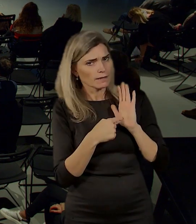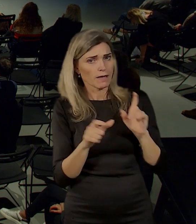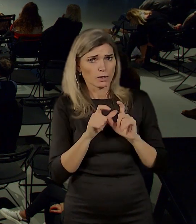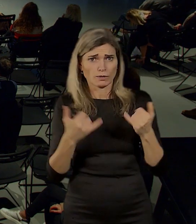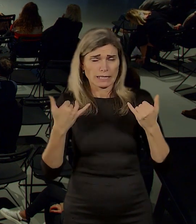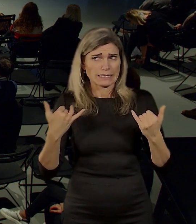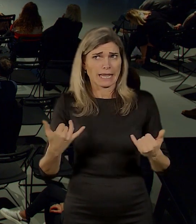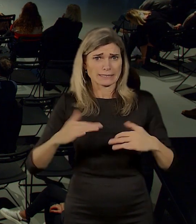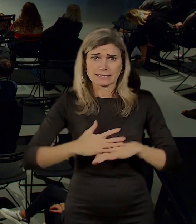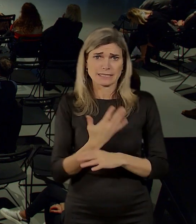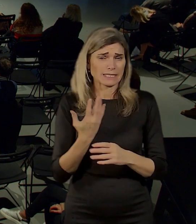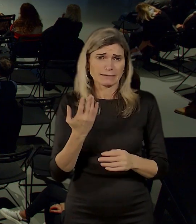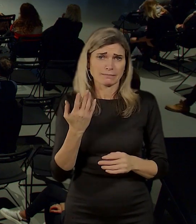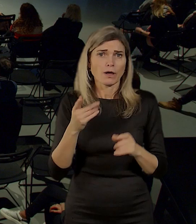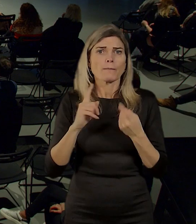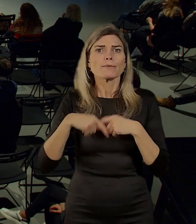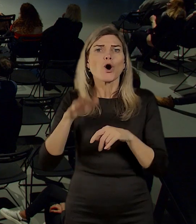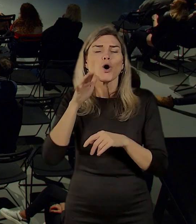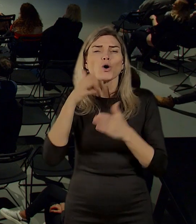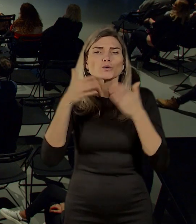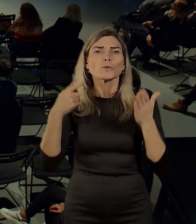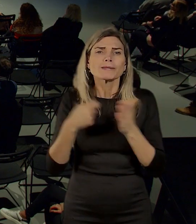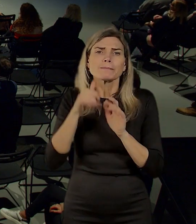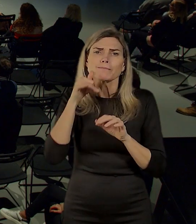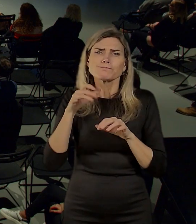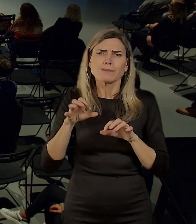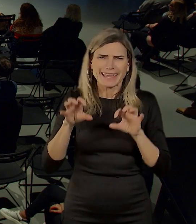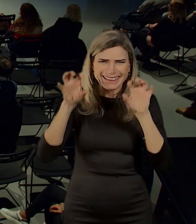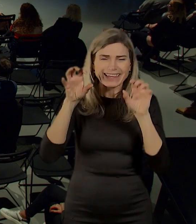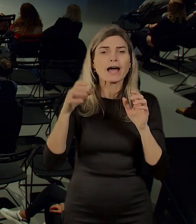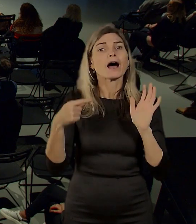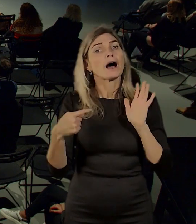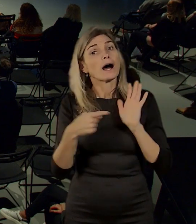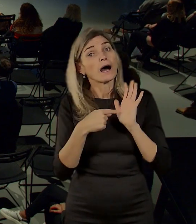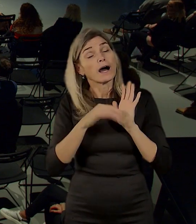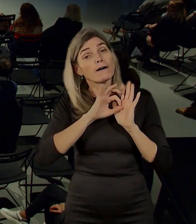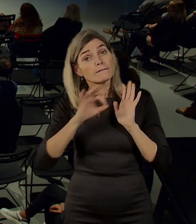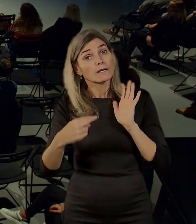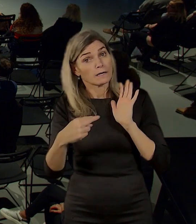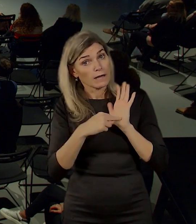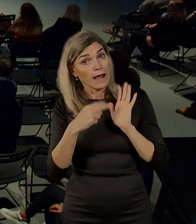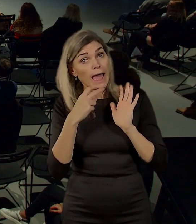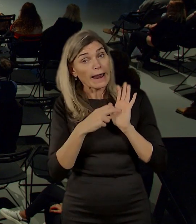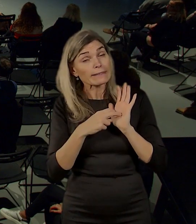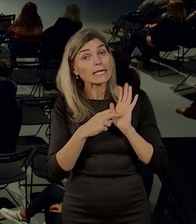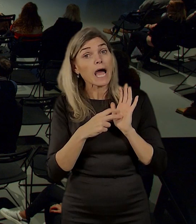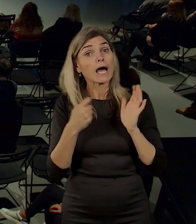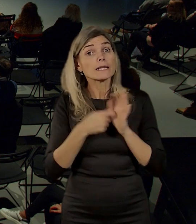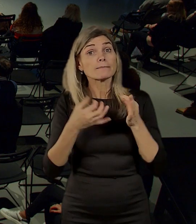where we are trying to predict something. And either it is changing under our hands or we are just guessing and considering what could be.